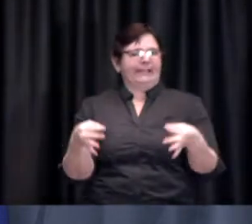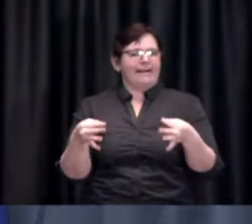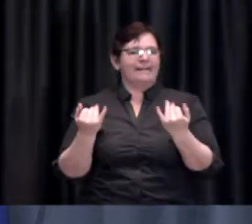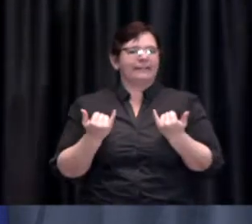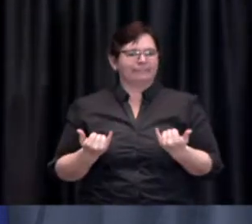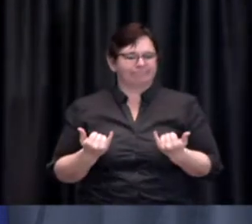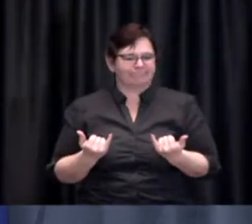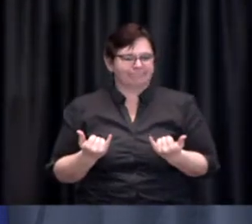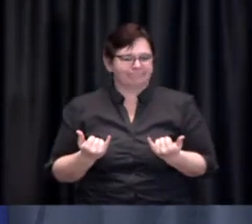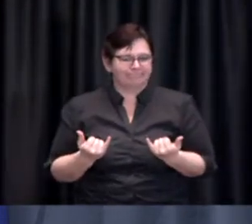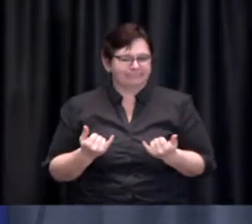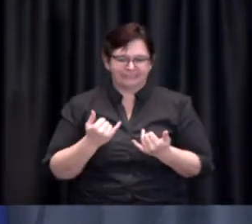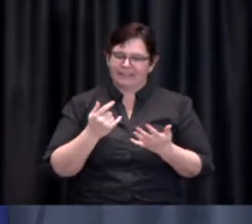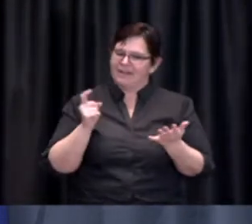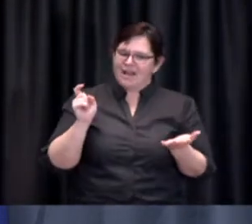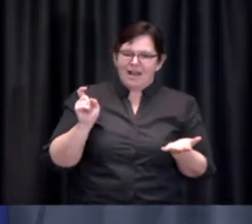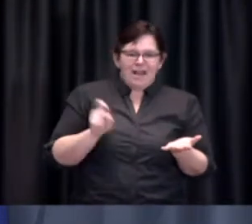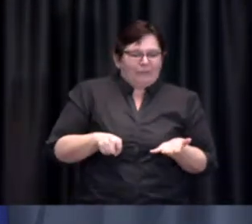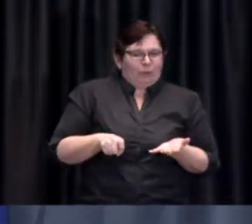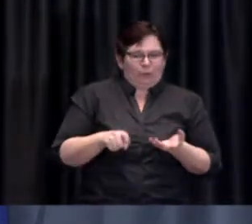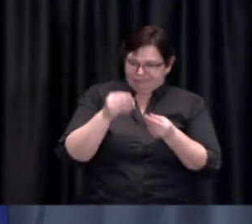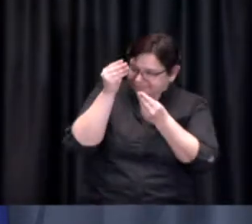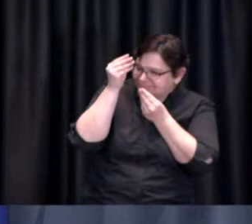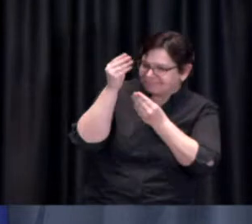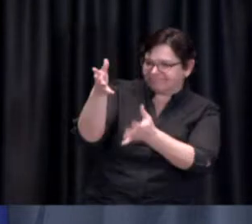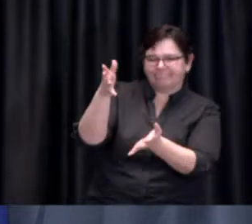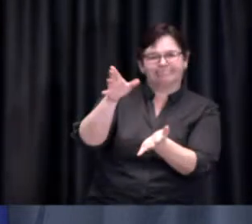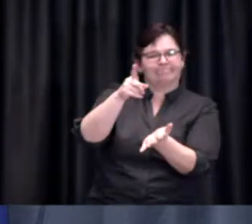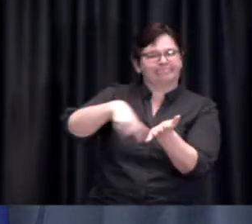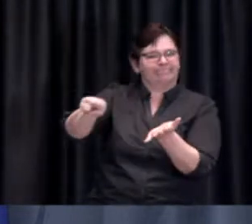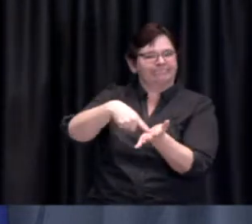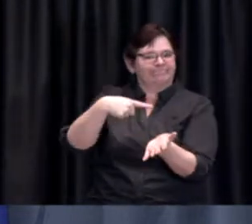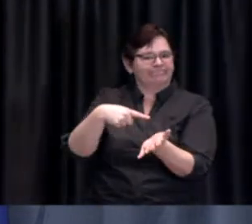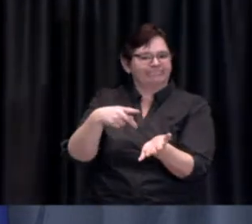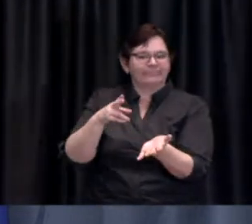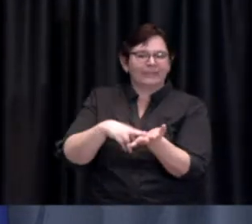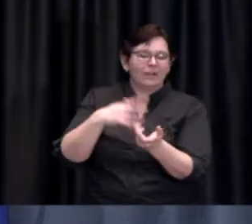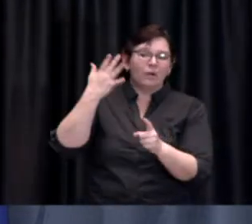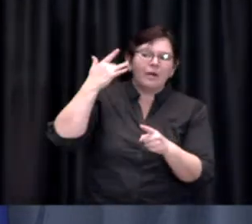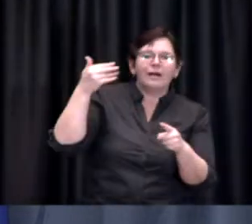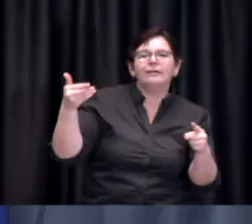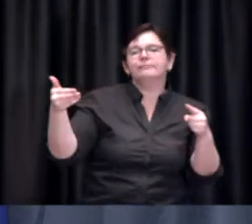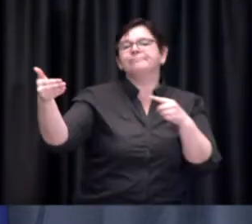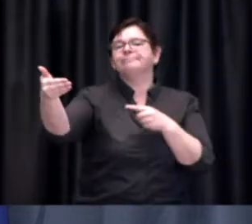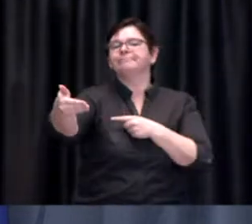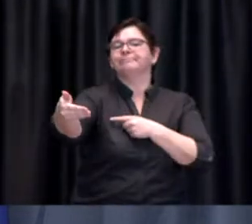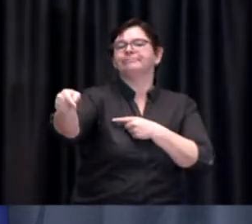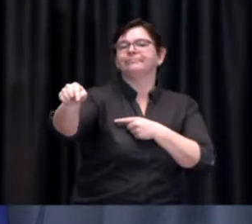and so they need to know now what is our best view with respect to the applicability of public health guidelines